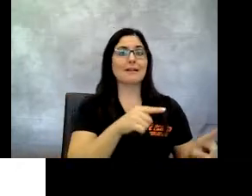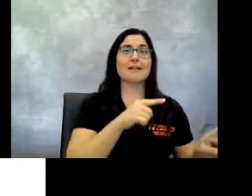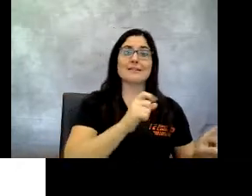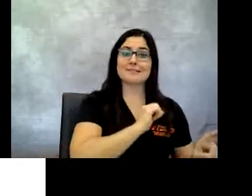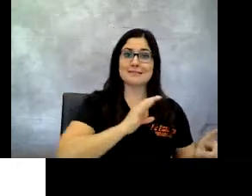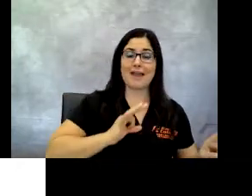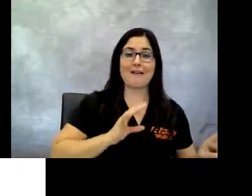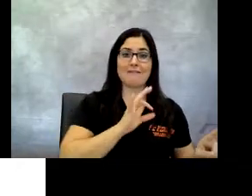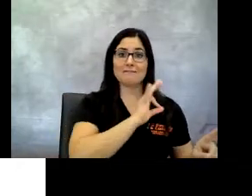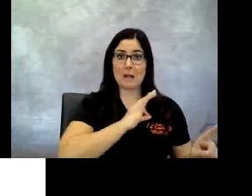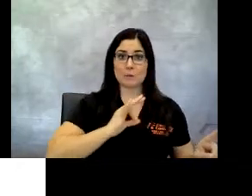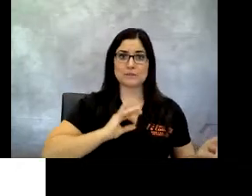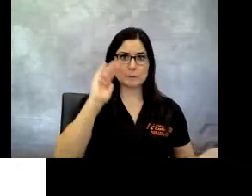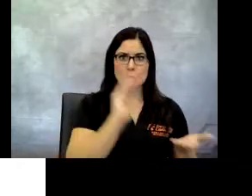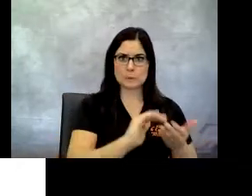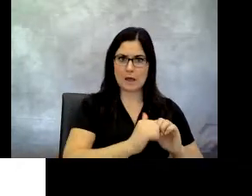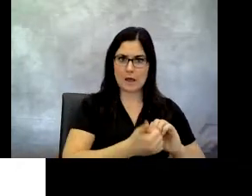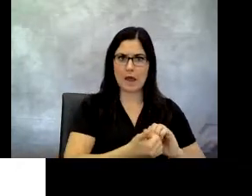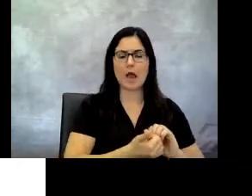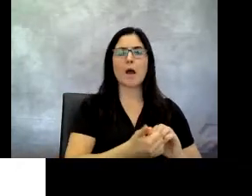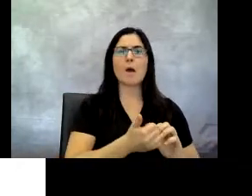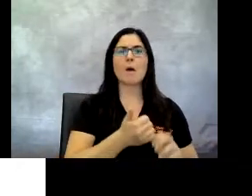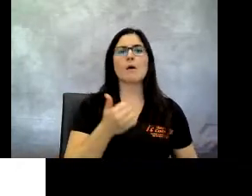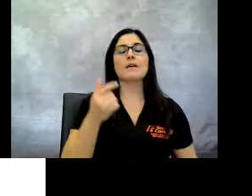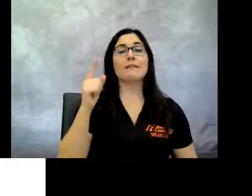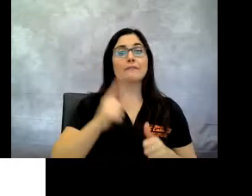First, we can start by educating ourselves and educating others.